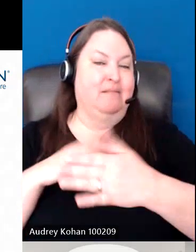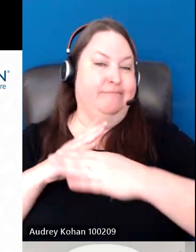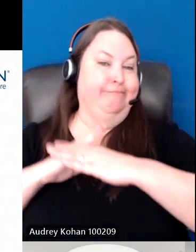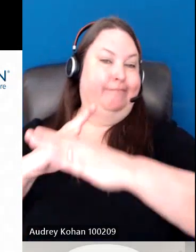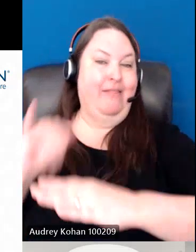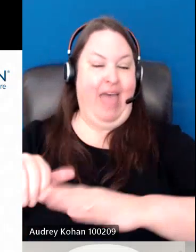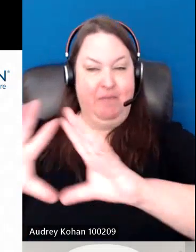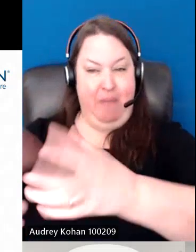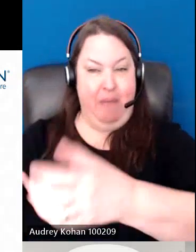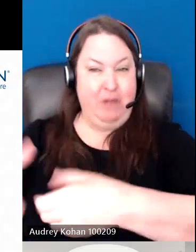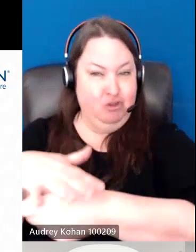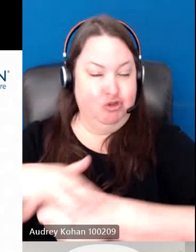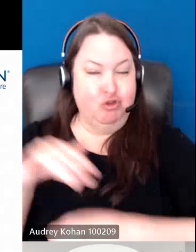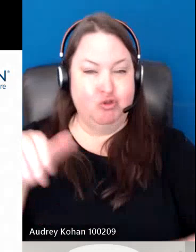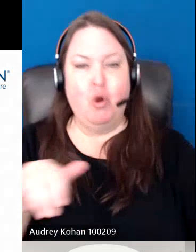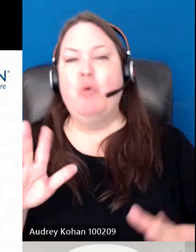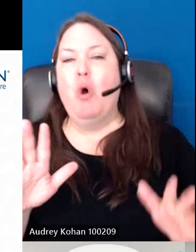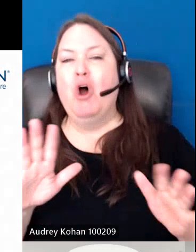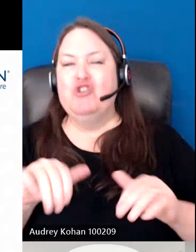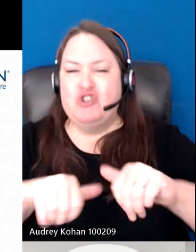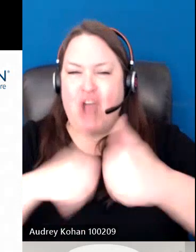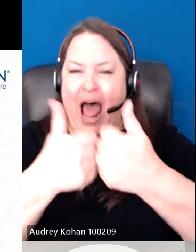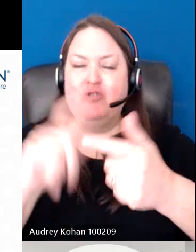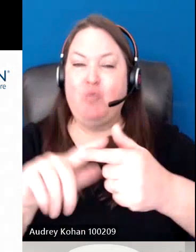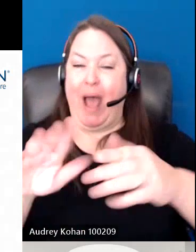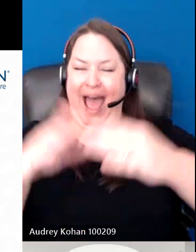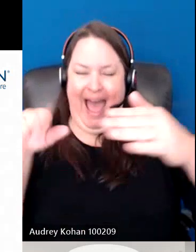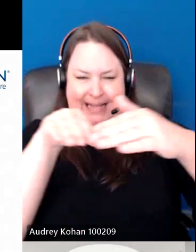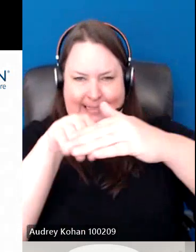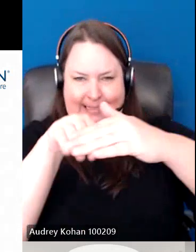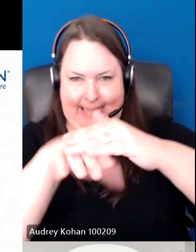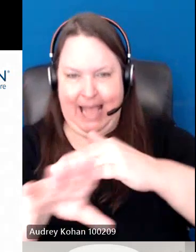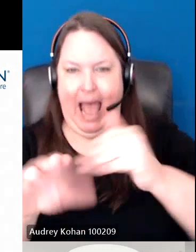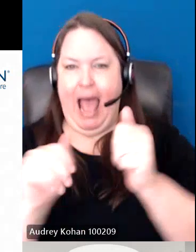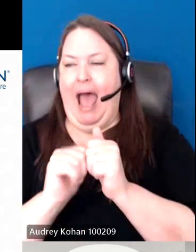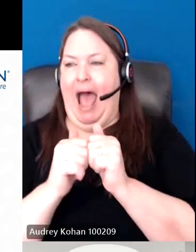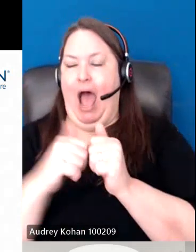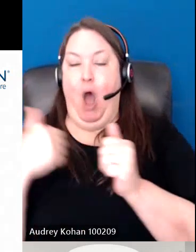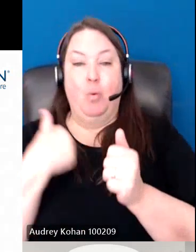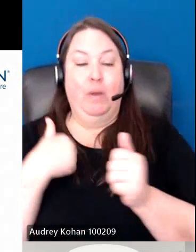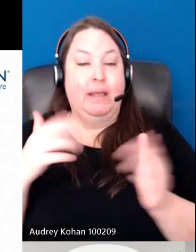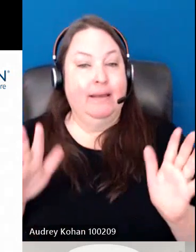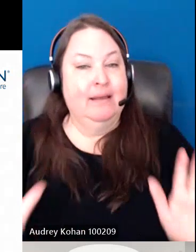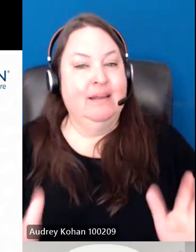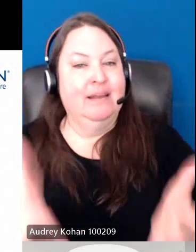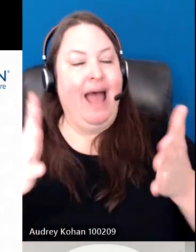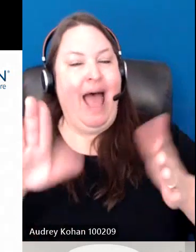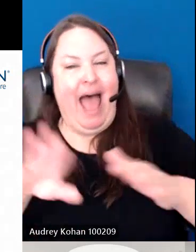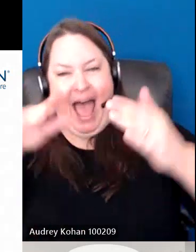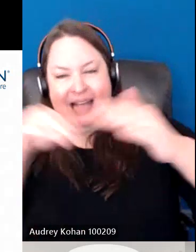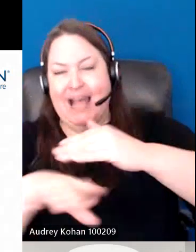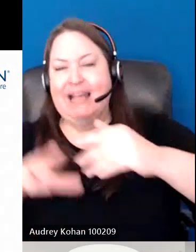as well so challenges in Access thinking about how do we promote access and lower barriers to access